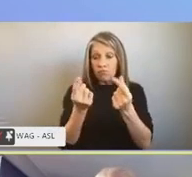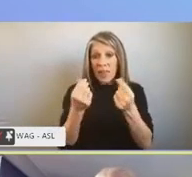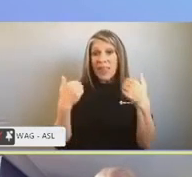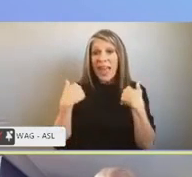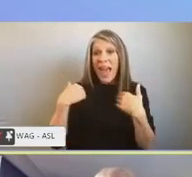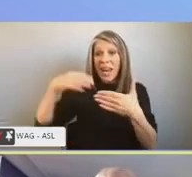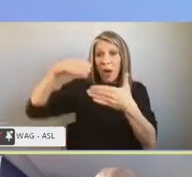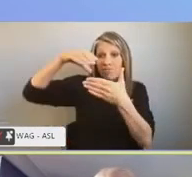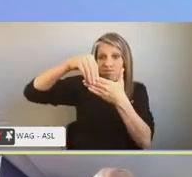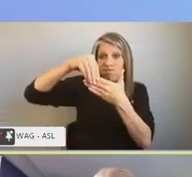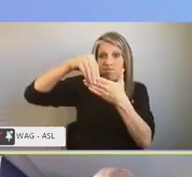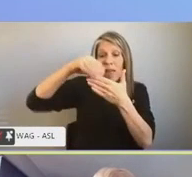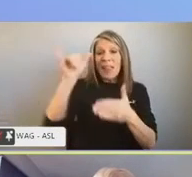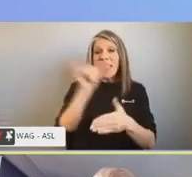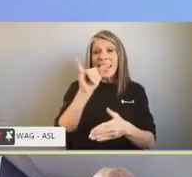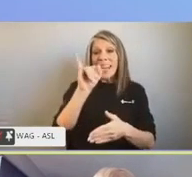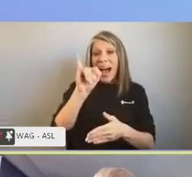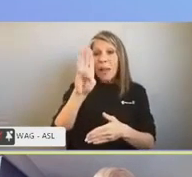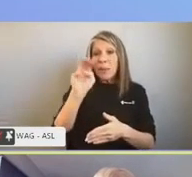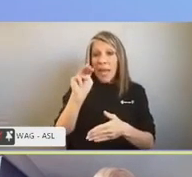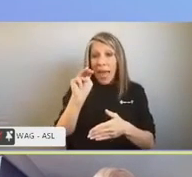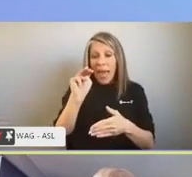side of the screen one of the ways that people used to vote